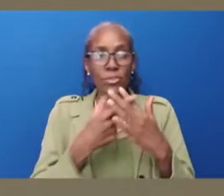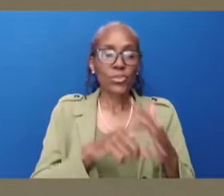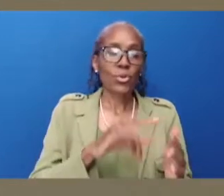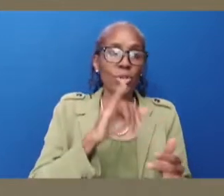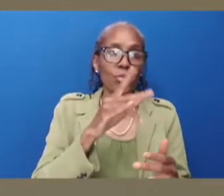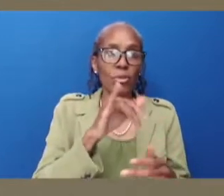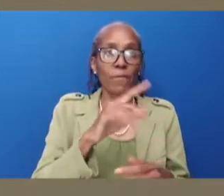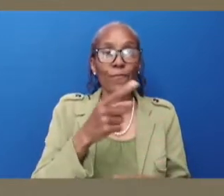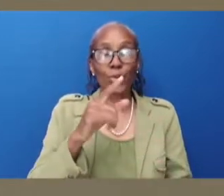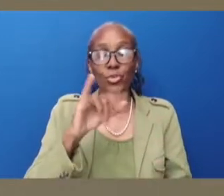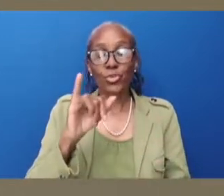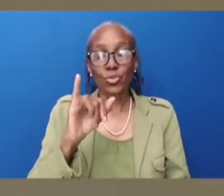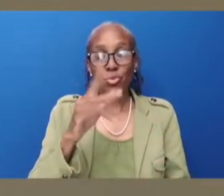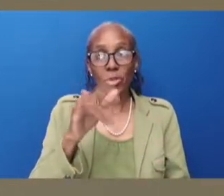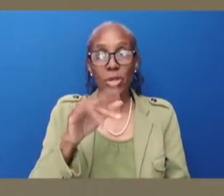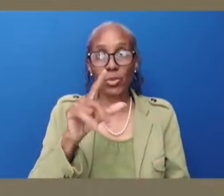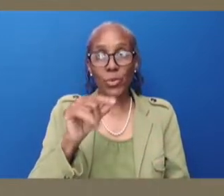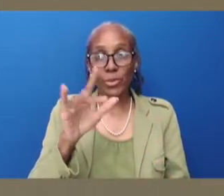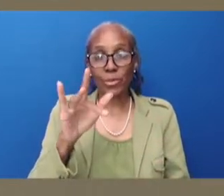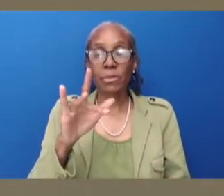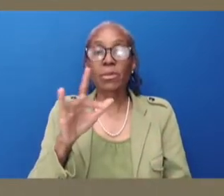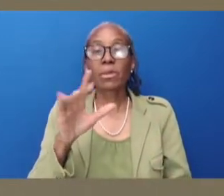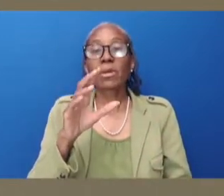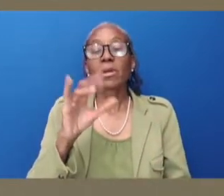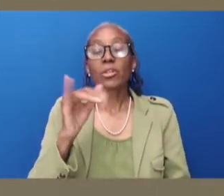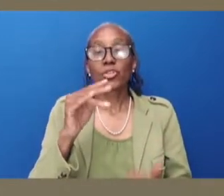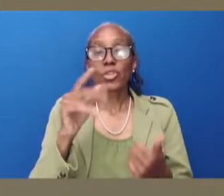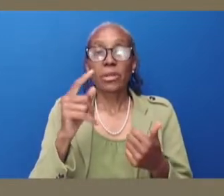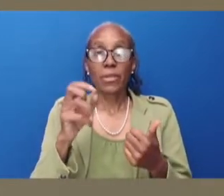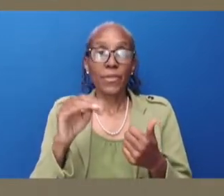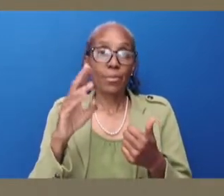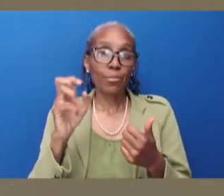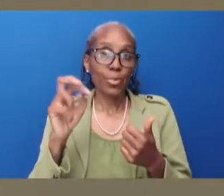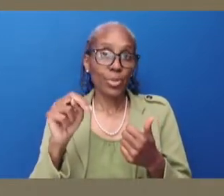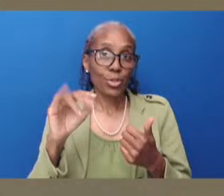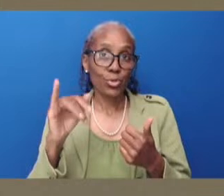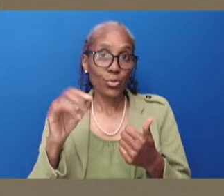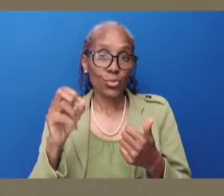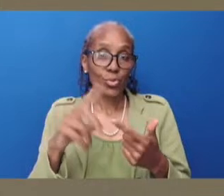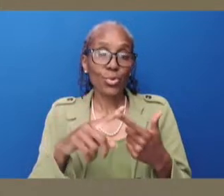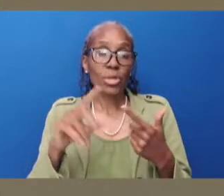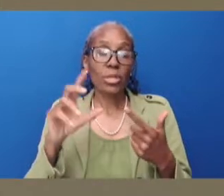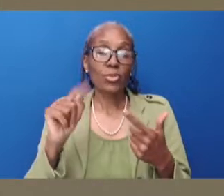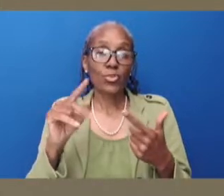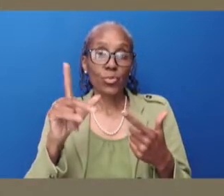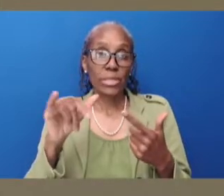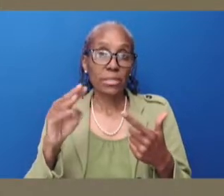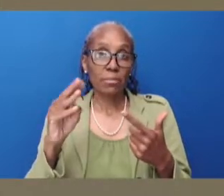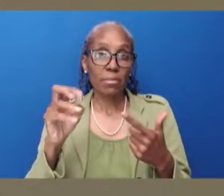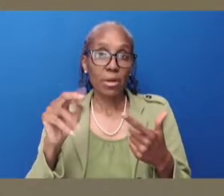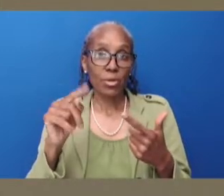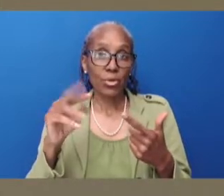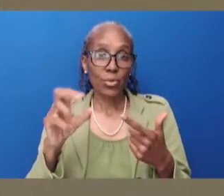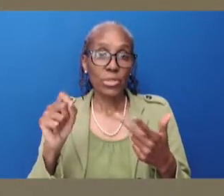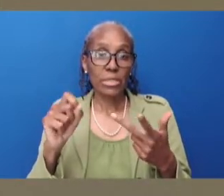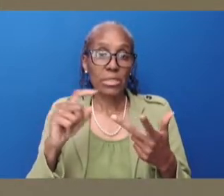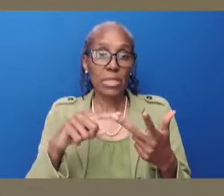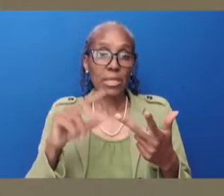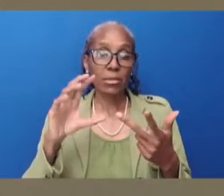3-FOUR-YEAR TERMS EXPIRING JUNE 30, 2029, EXECUTIVE